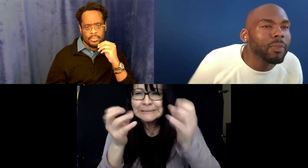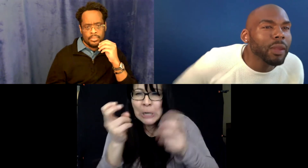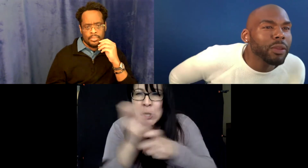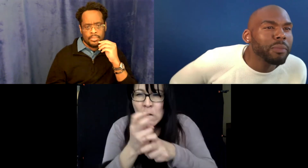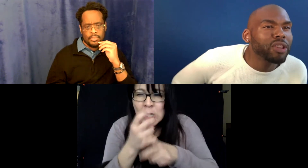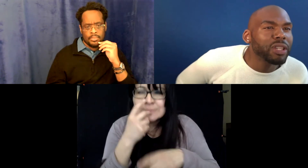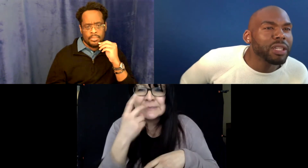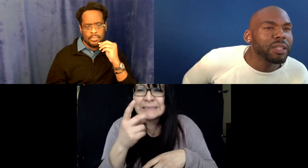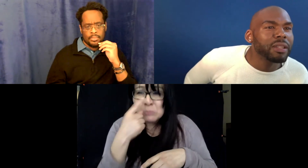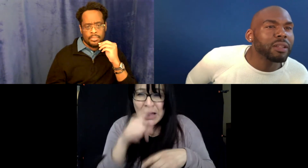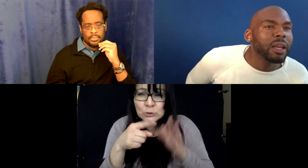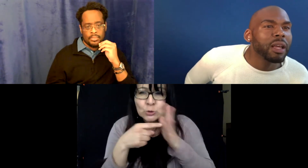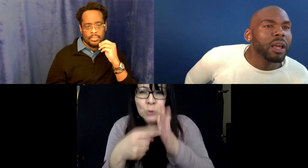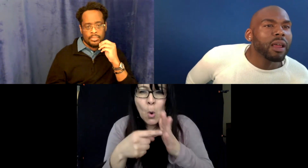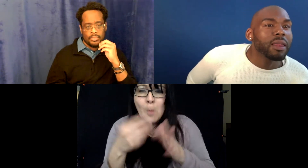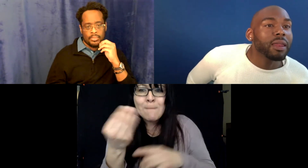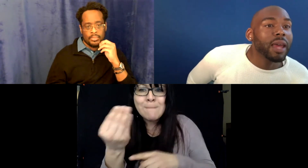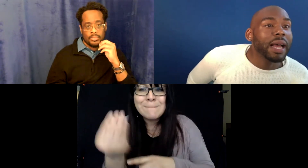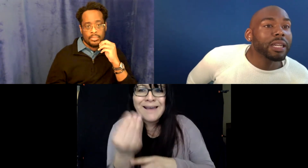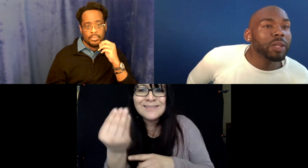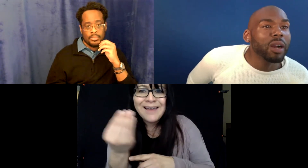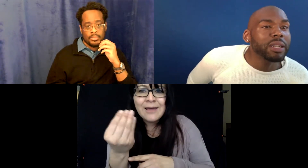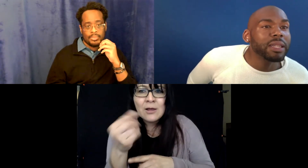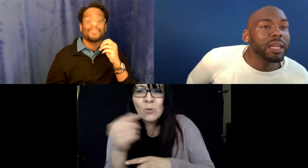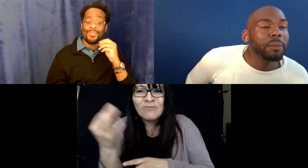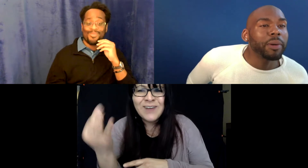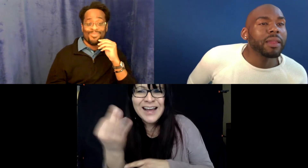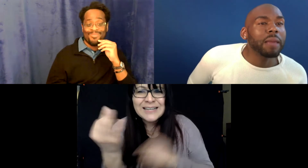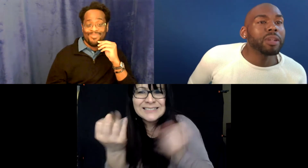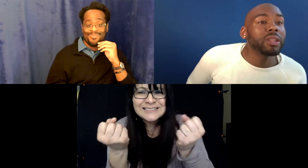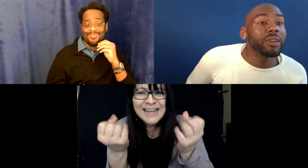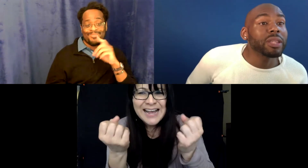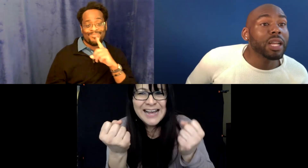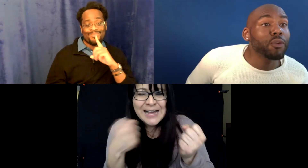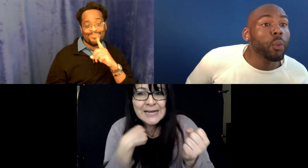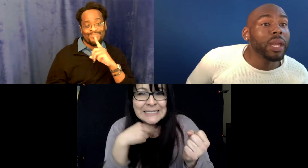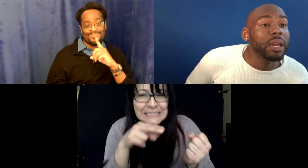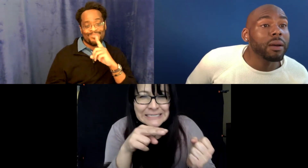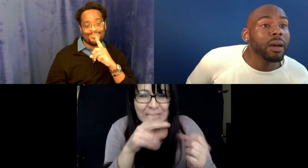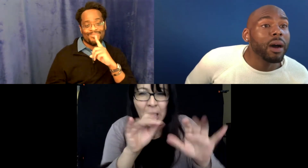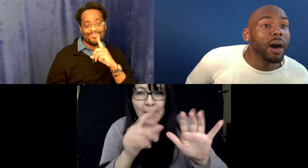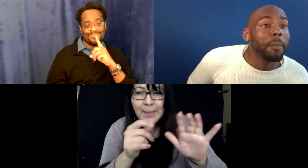you mentioned that it was hard to see but they mentioned their signs for the week uh monday